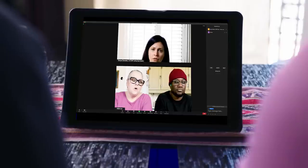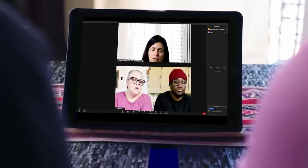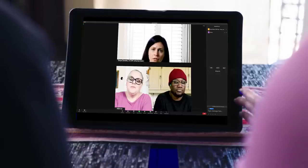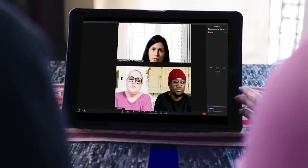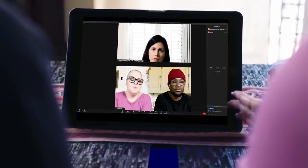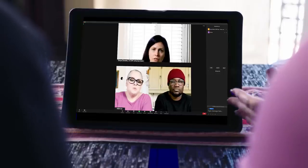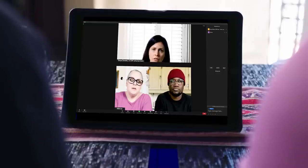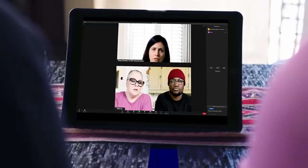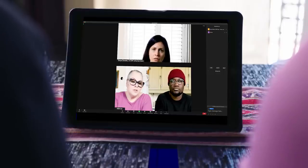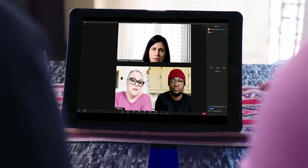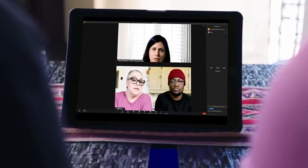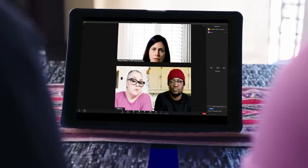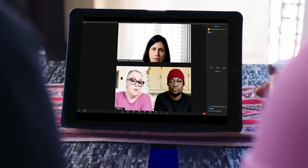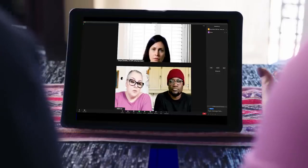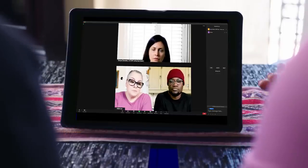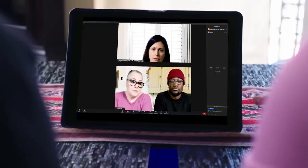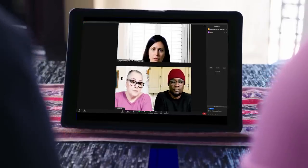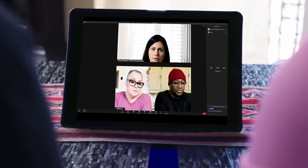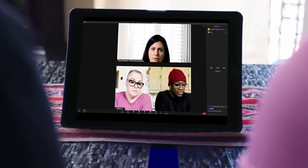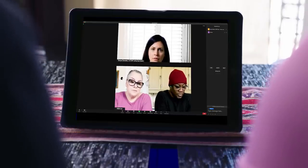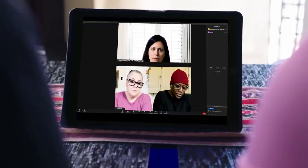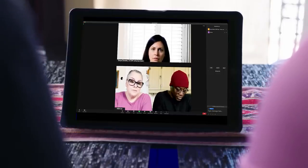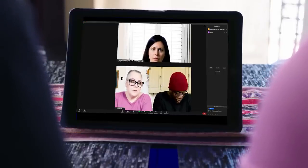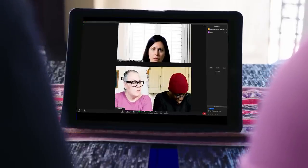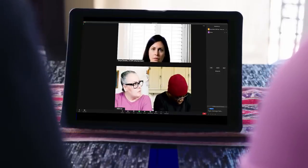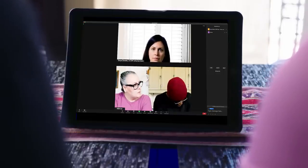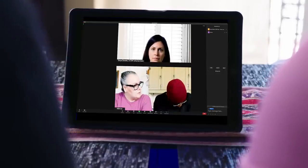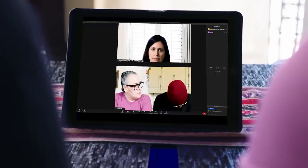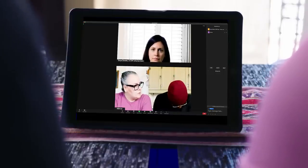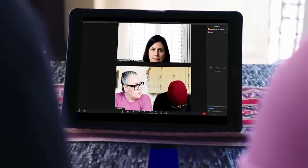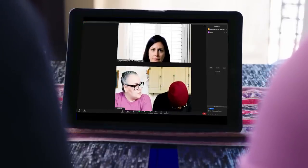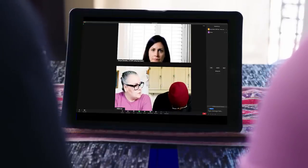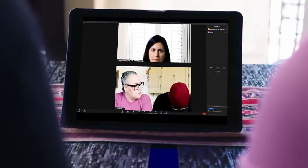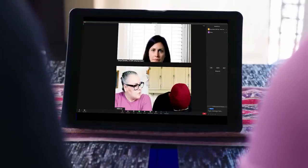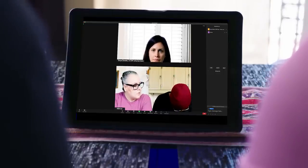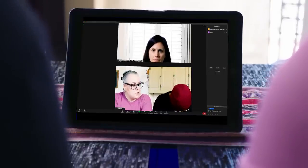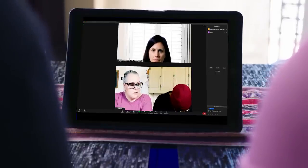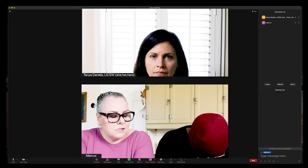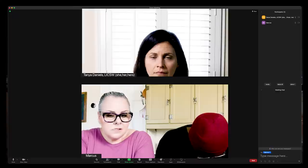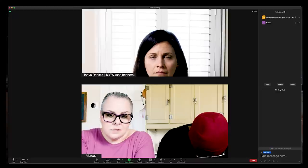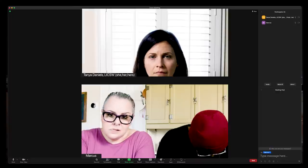All you have to do is speak clearly and he can read your lips. [Under his breath] Oh my god…